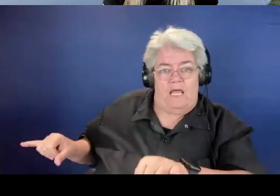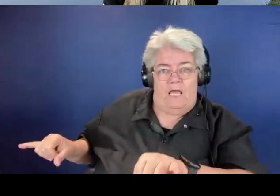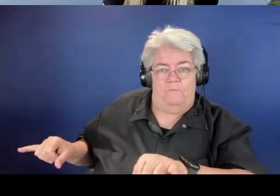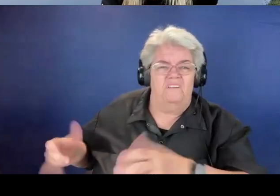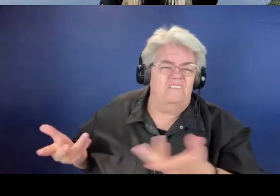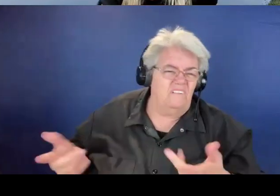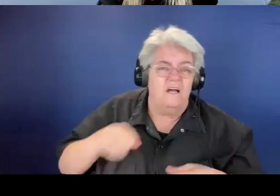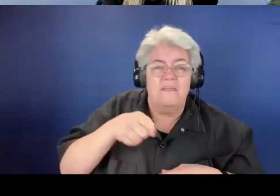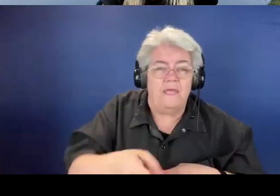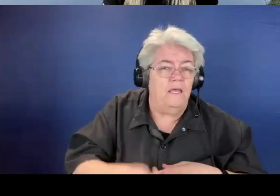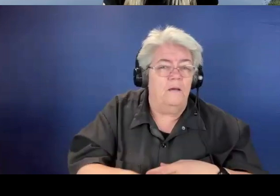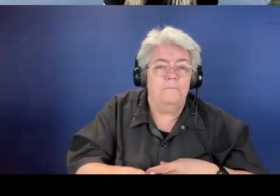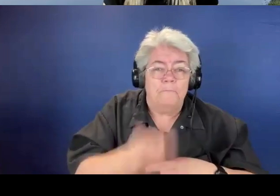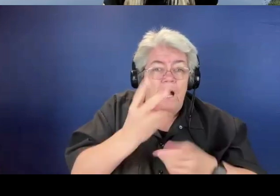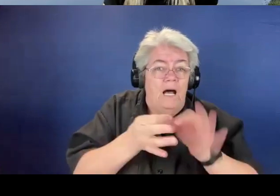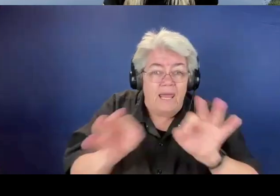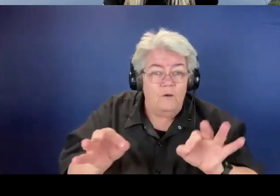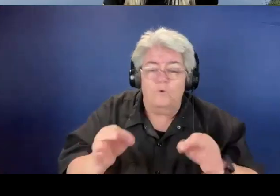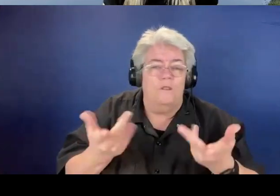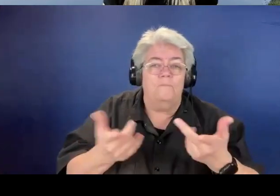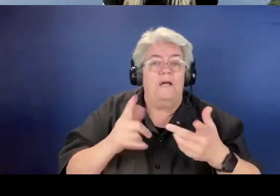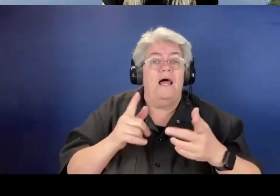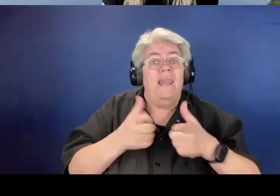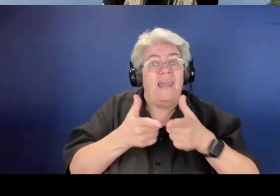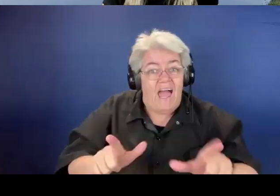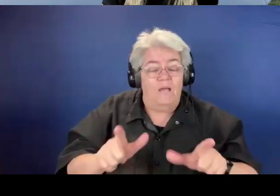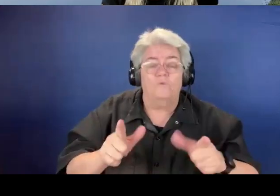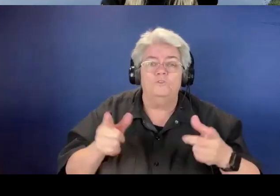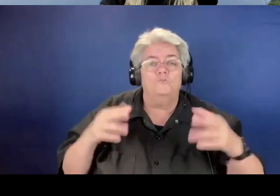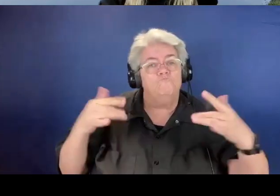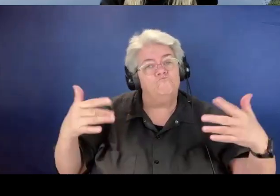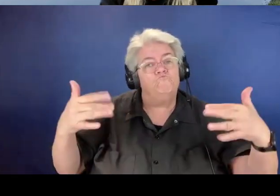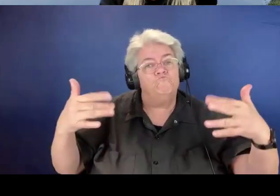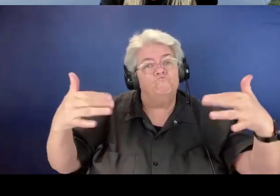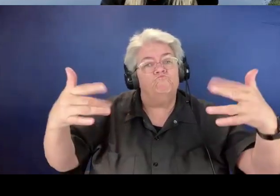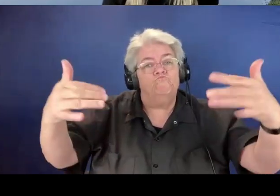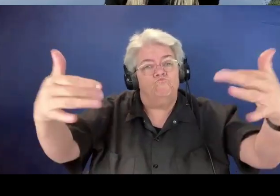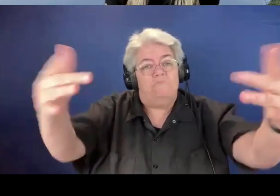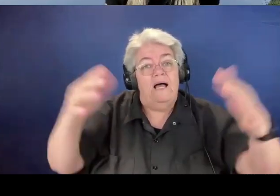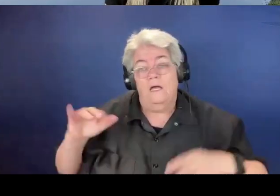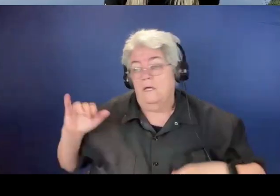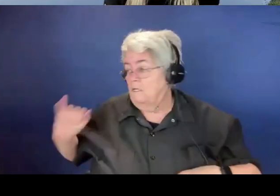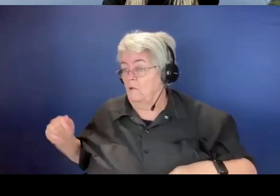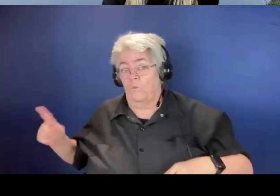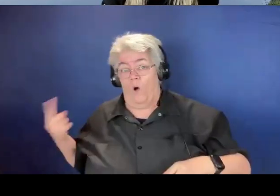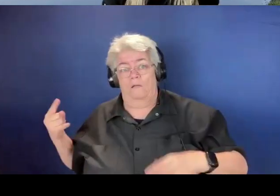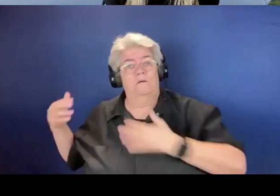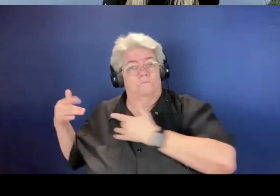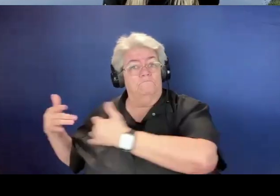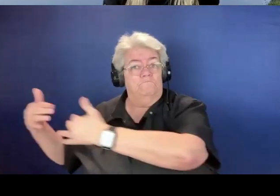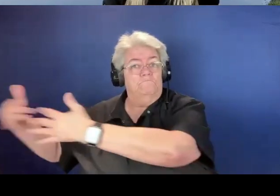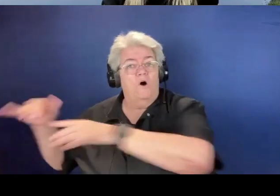milestones as monolingual of the same language. But also, we need to remember that there are a couple of things that bilinguals do